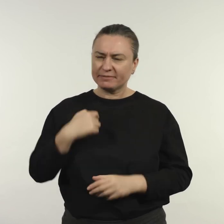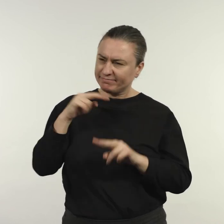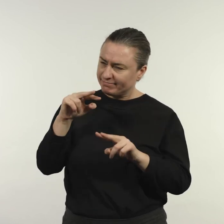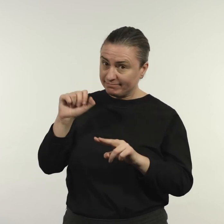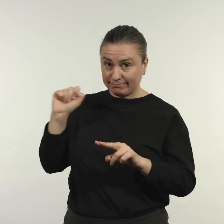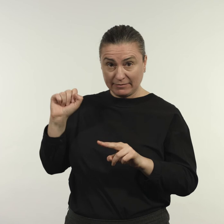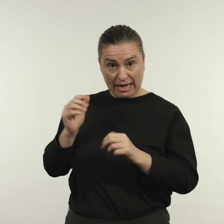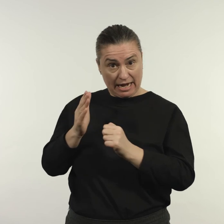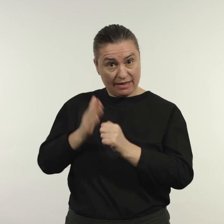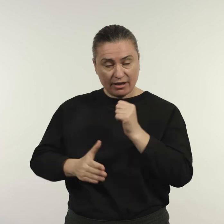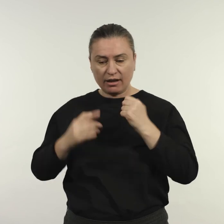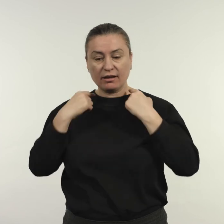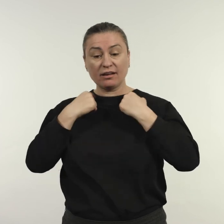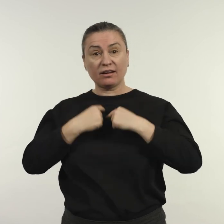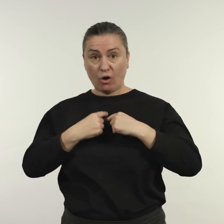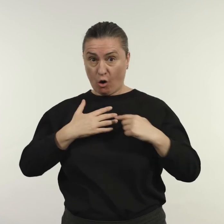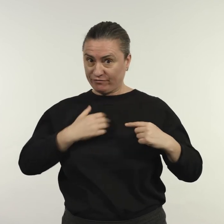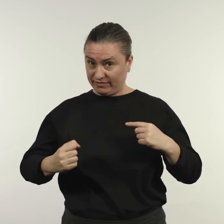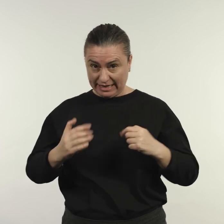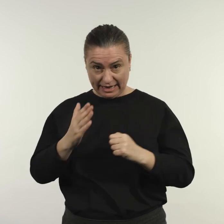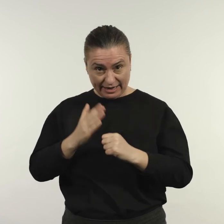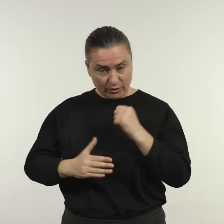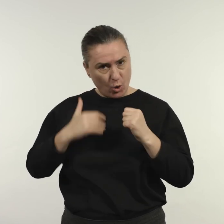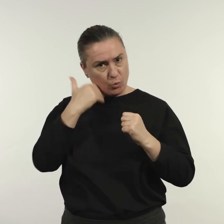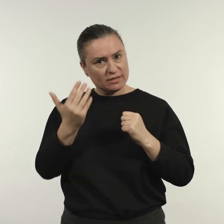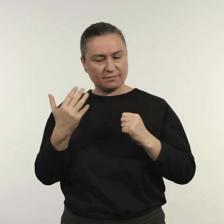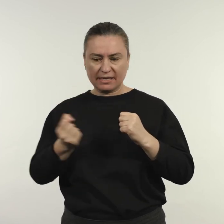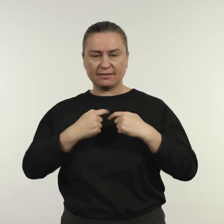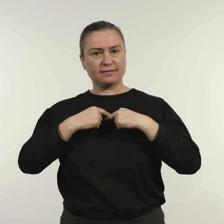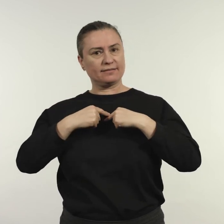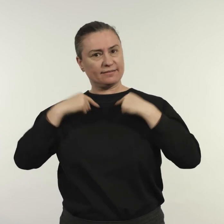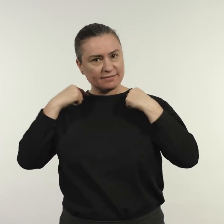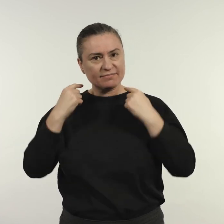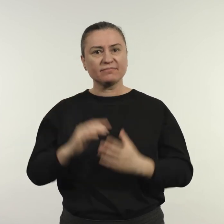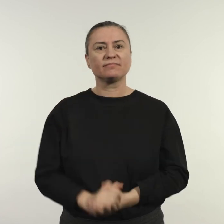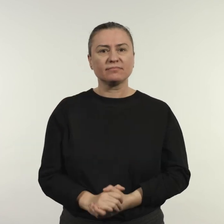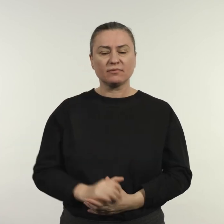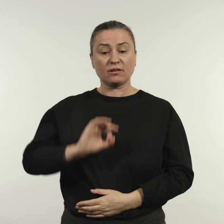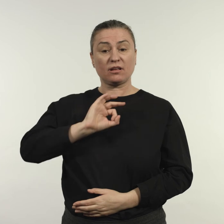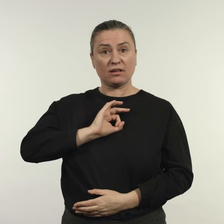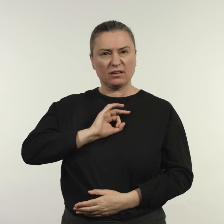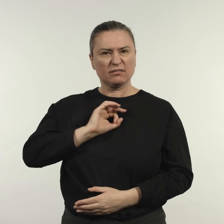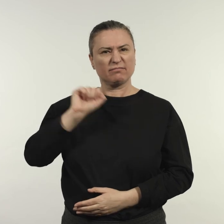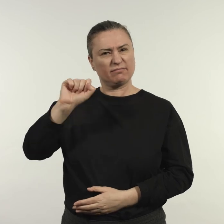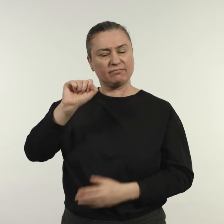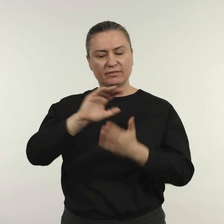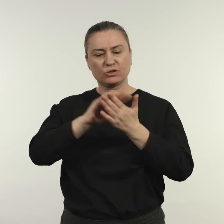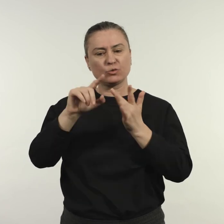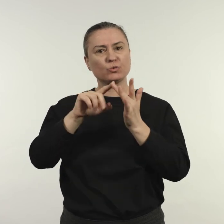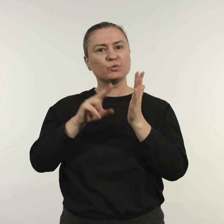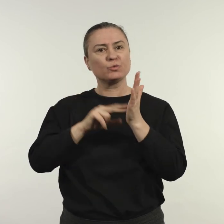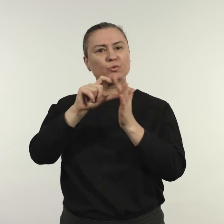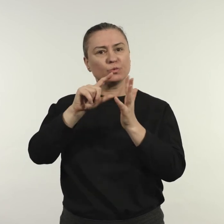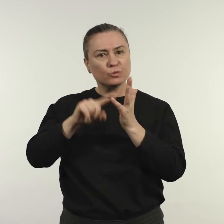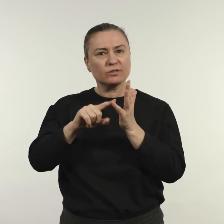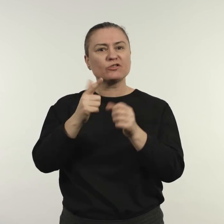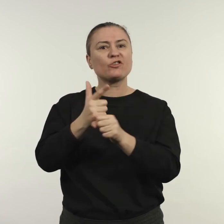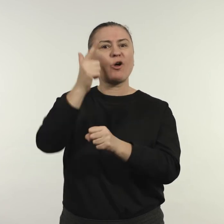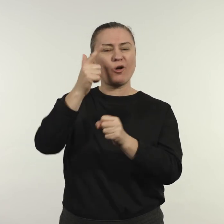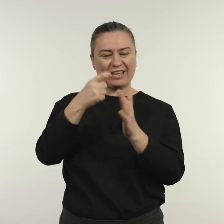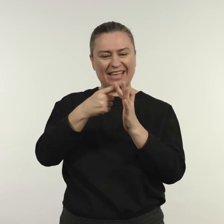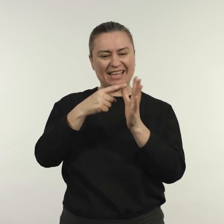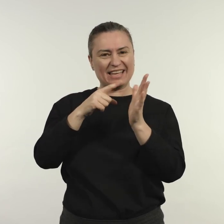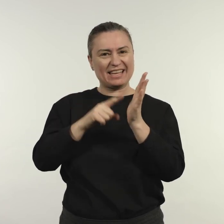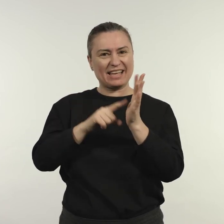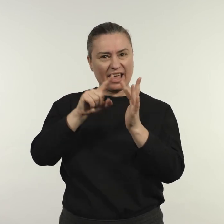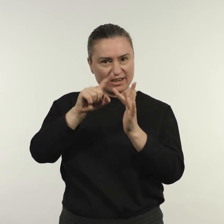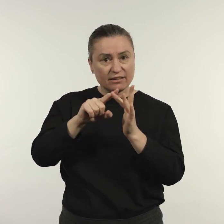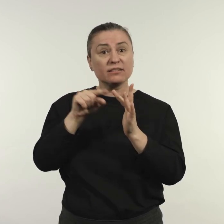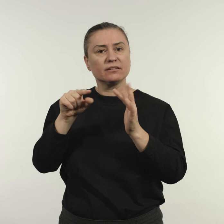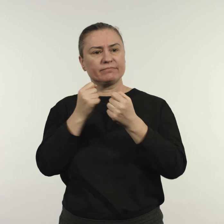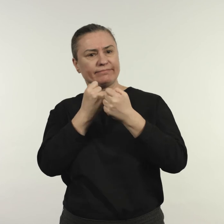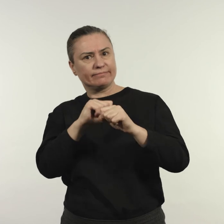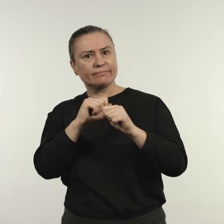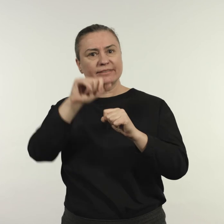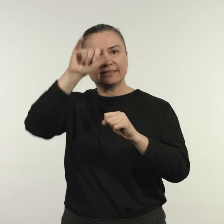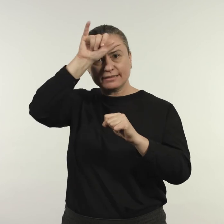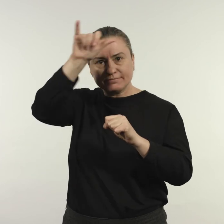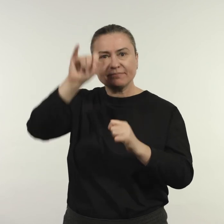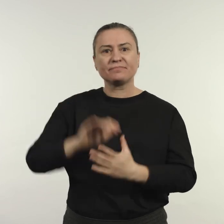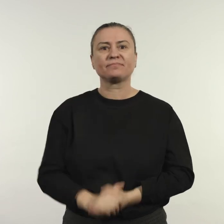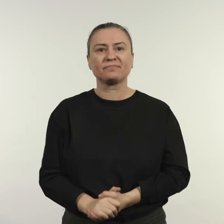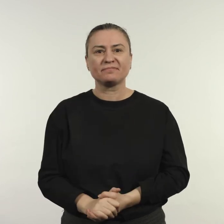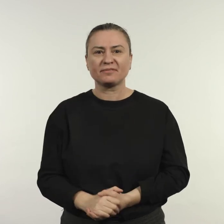She rarely takes off her necklace, which features an image of the Hindu goddess Kali (who destroys evil to protect the innocent).